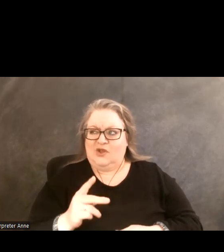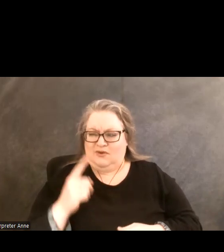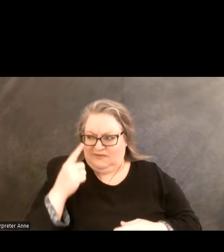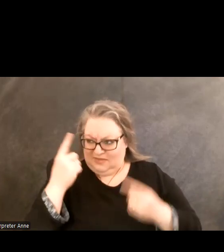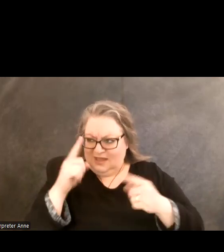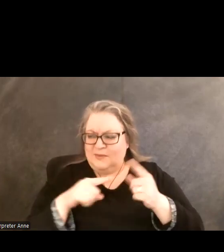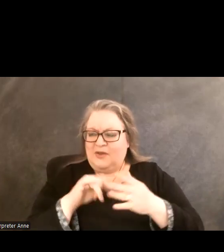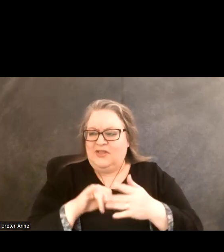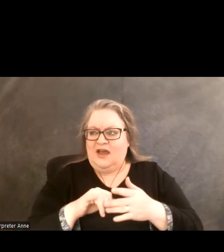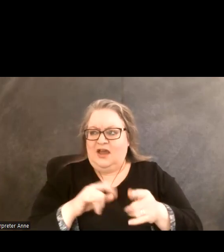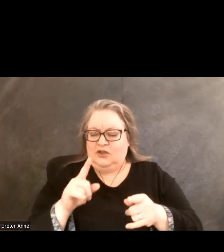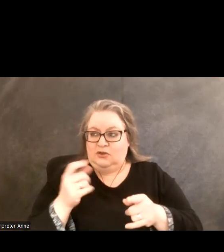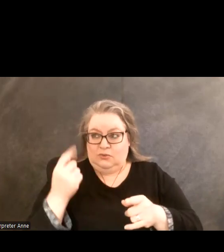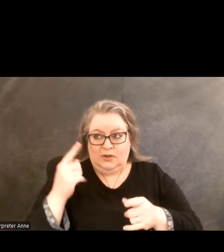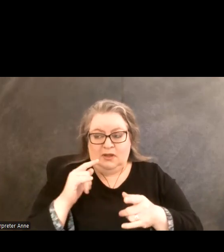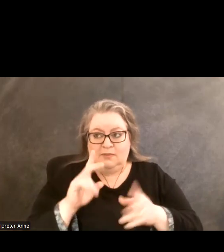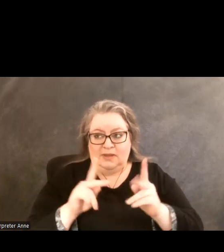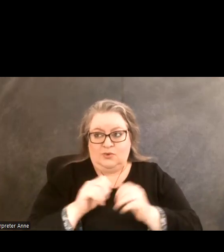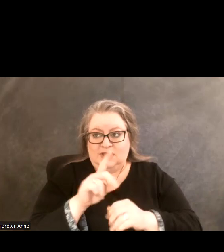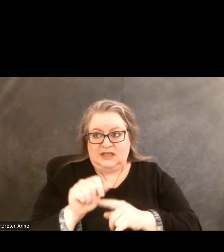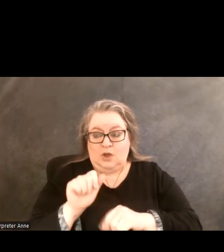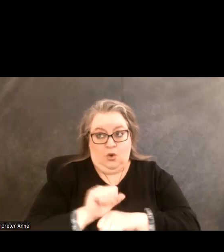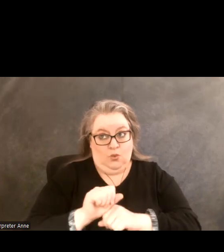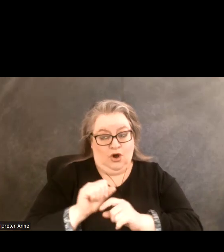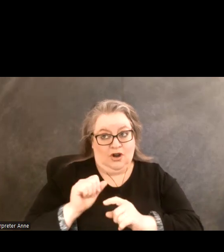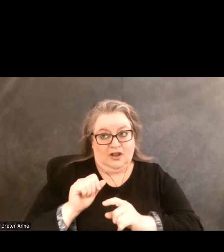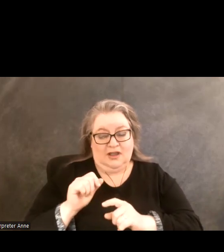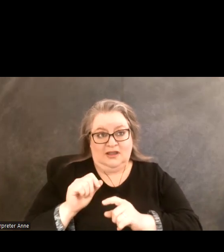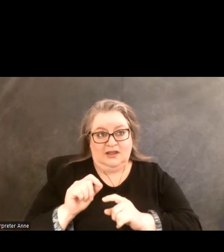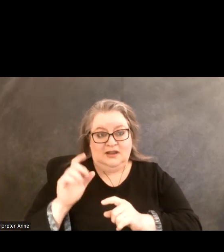that disabled people work on finding and securing access for